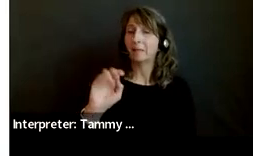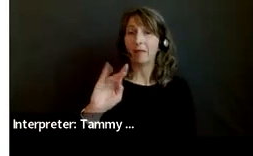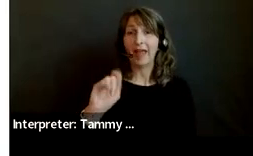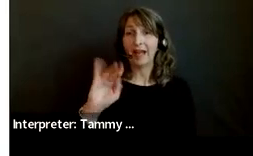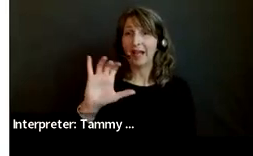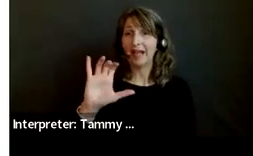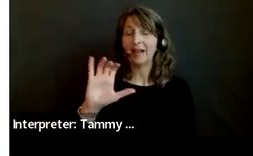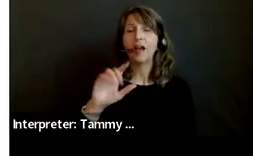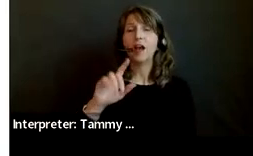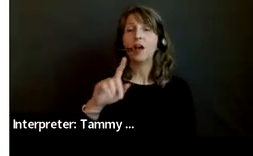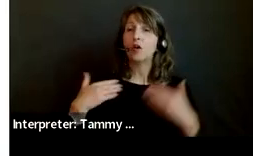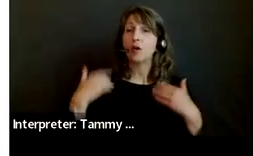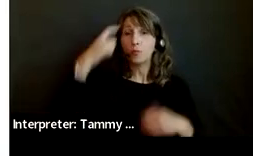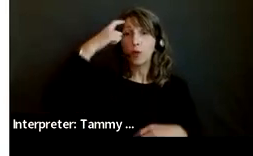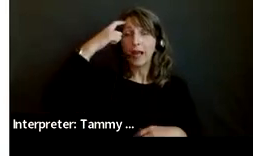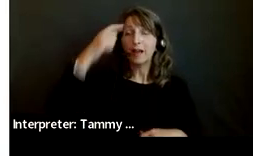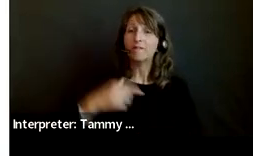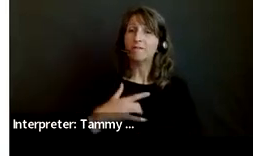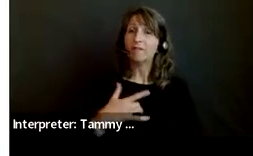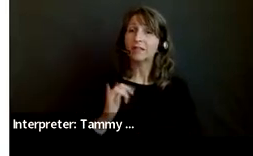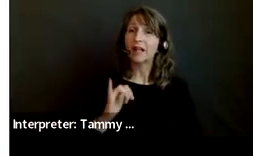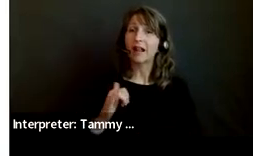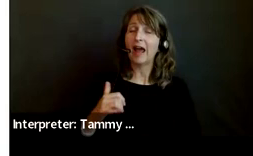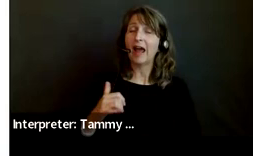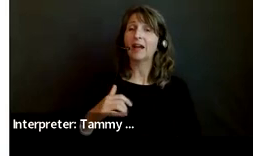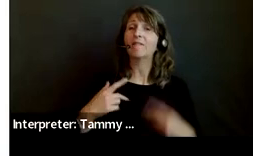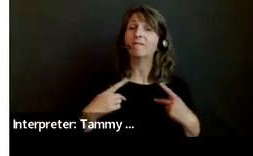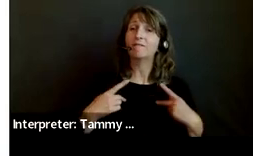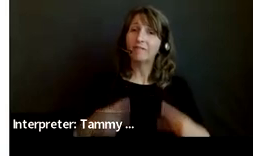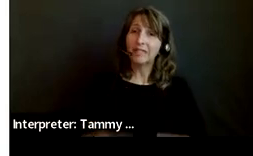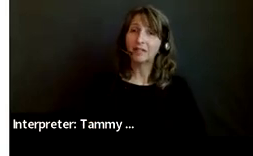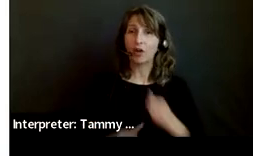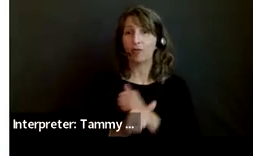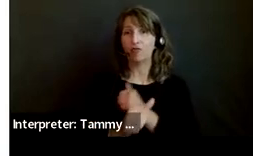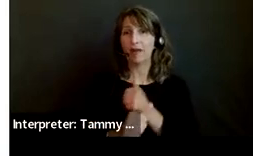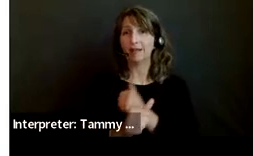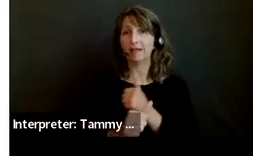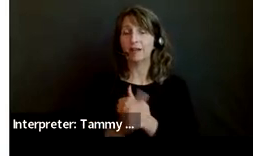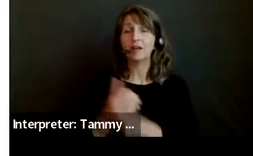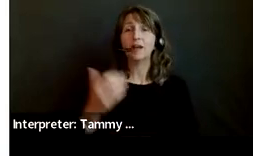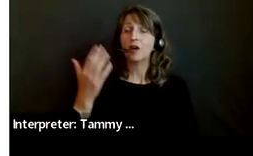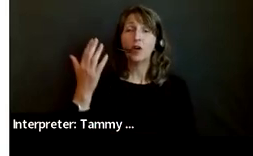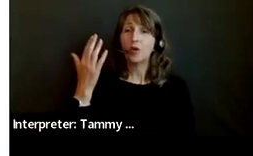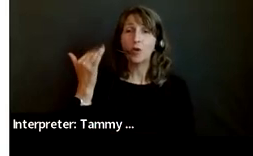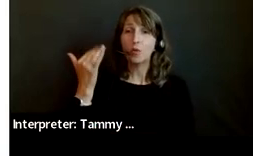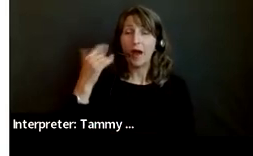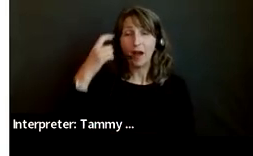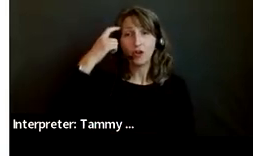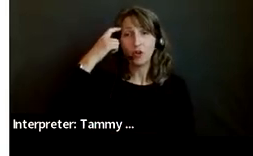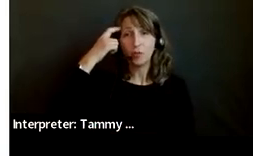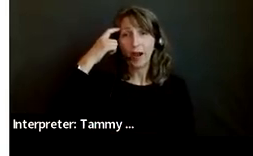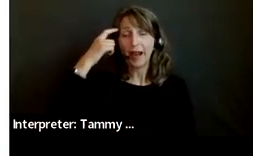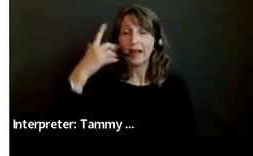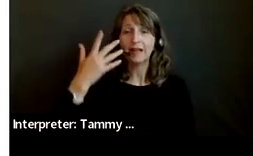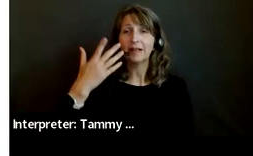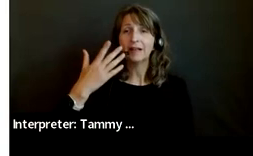Because the atrophy in the anterior cingulate cortex has stalked the brain from activating fighter flight based upon what is physically around you.